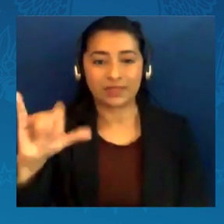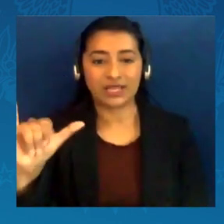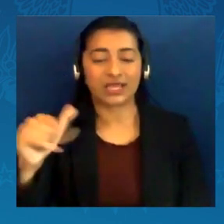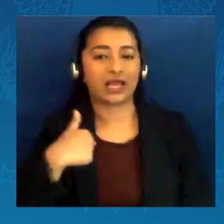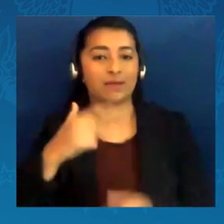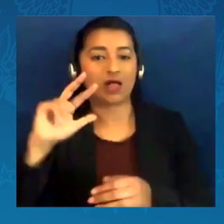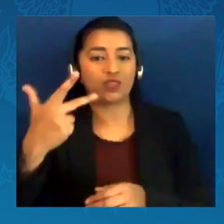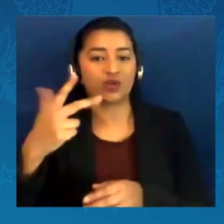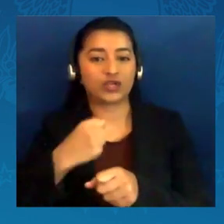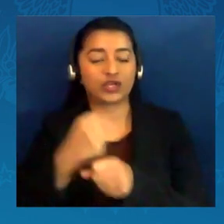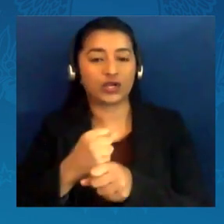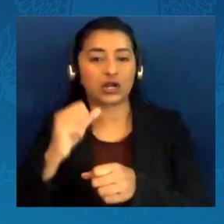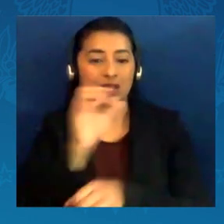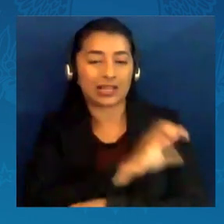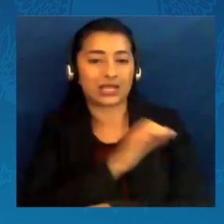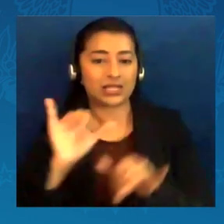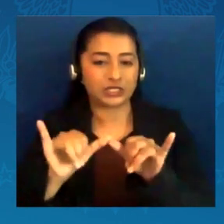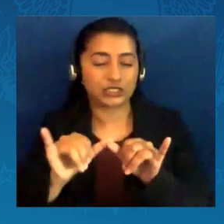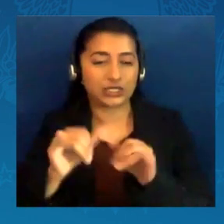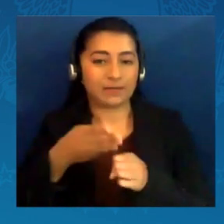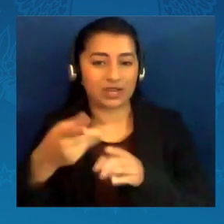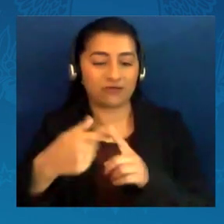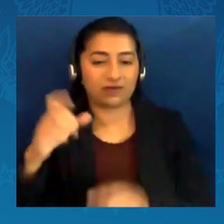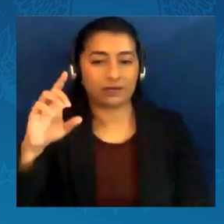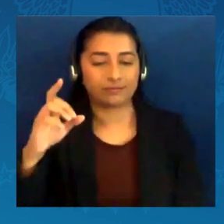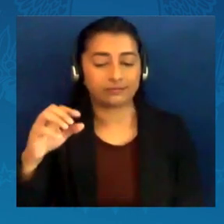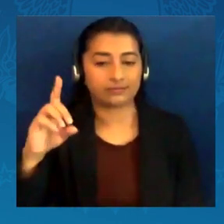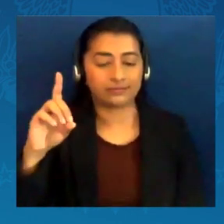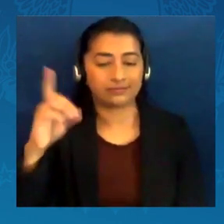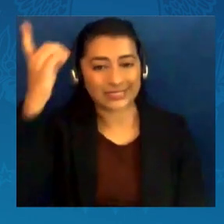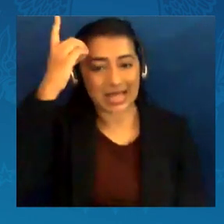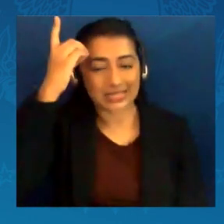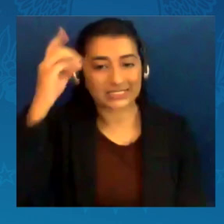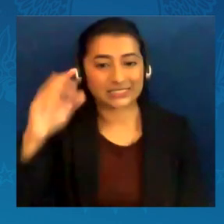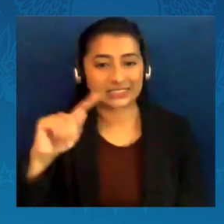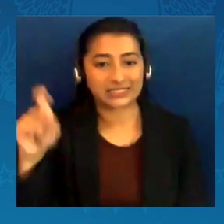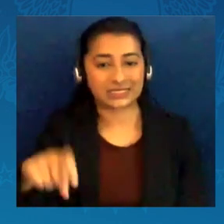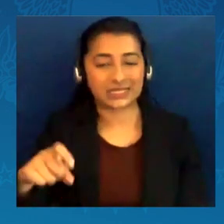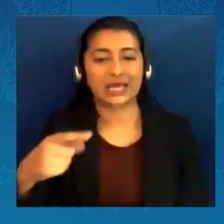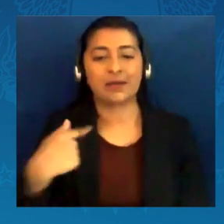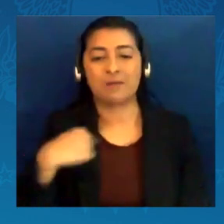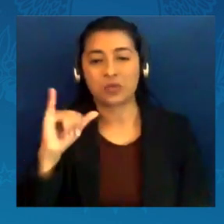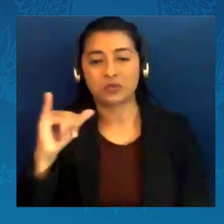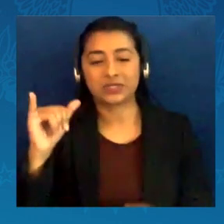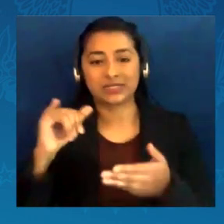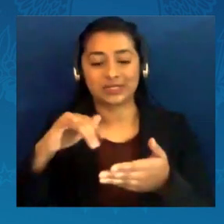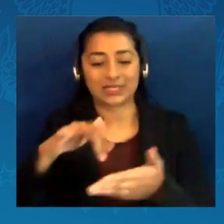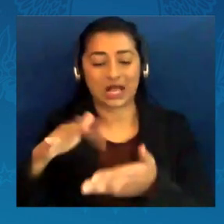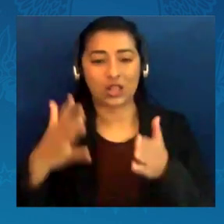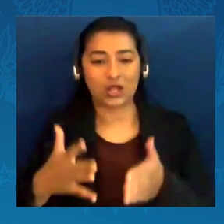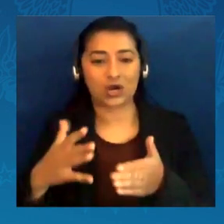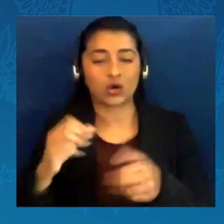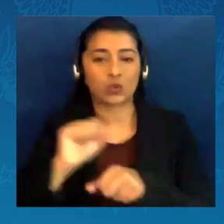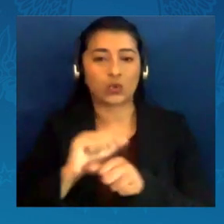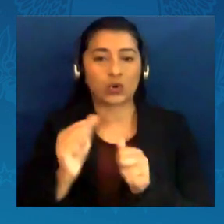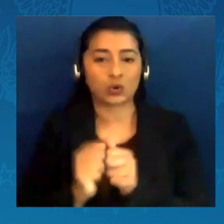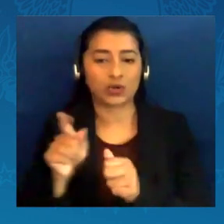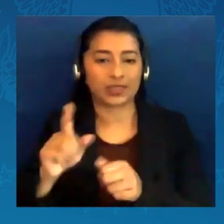and I'm also an scholar working with the Atmospheric and Planetary Science Department here at Hampton University.